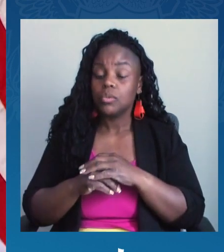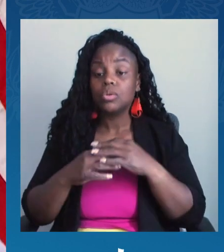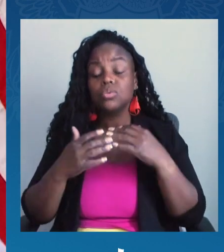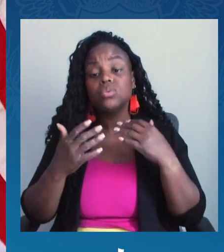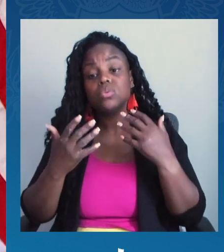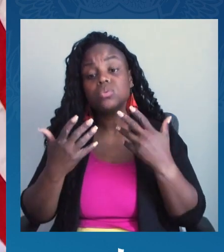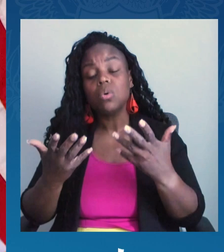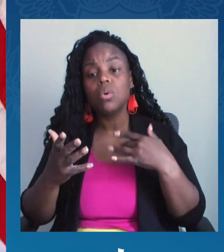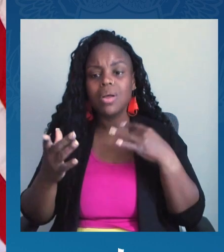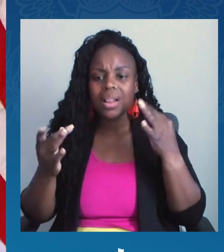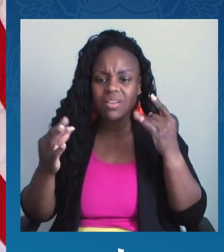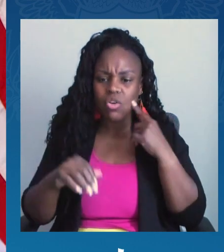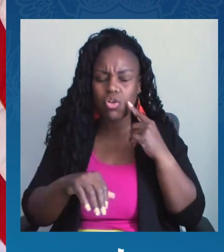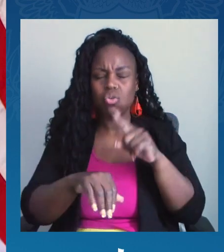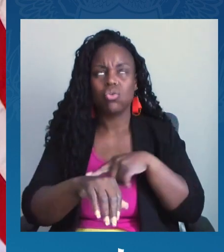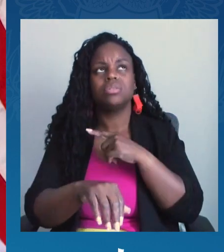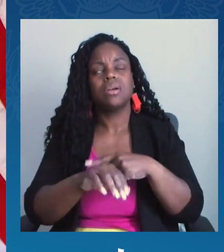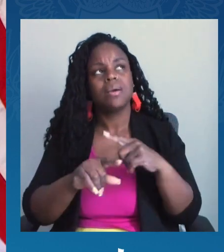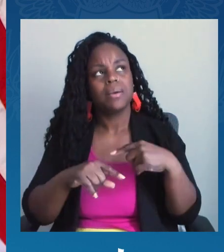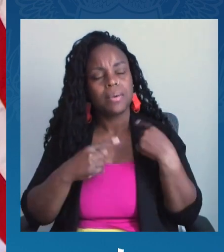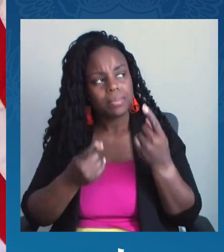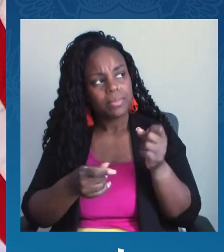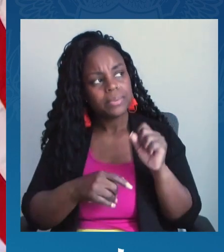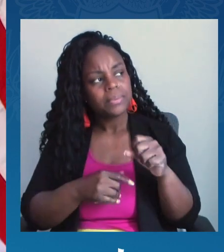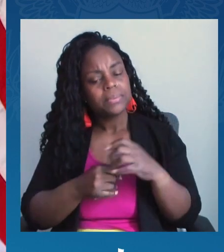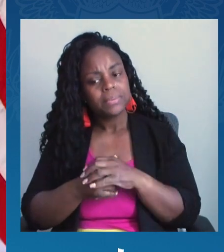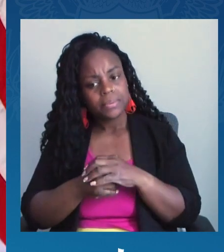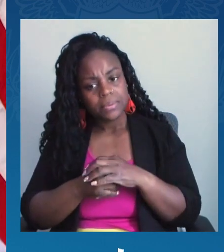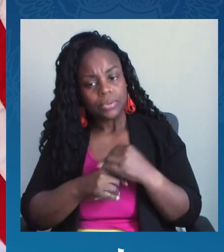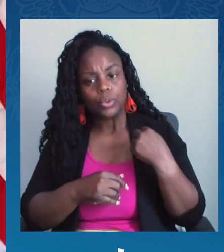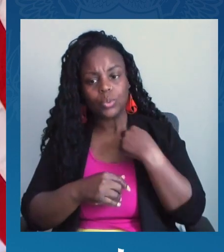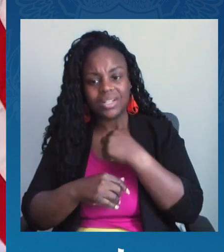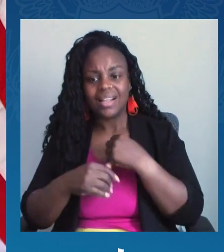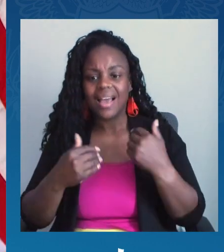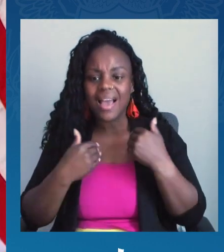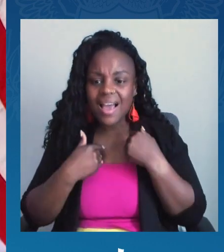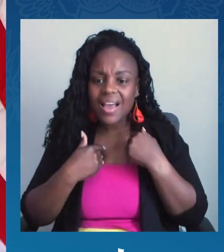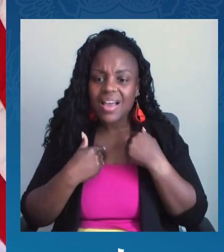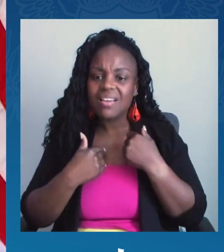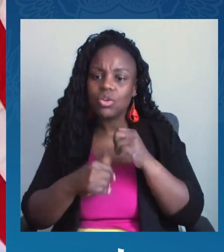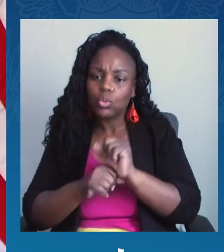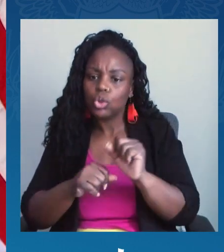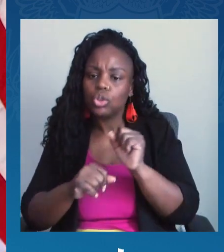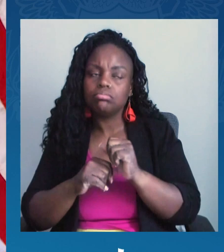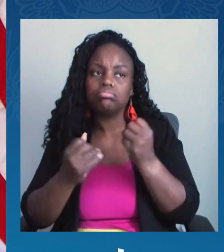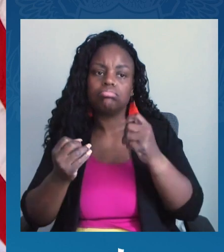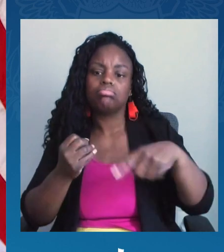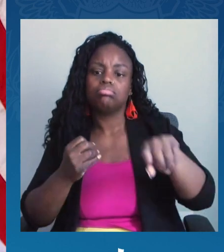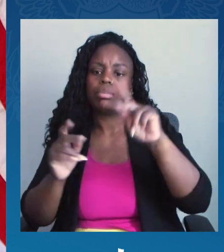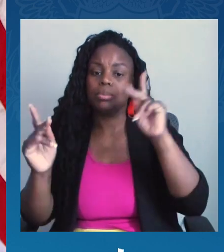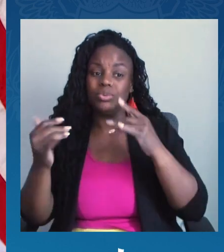that we have through the work with many people who are here, we've worked together over the years.